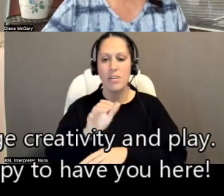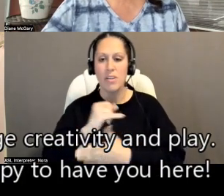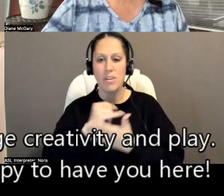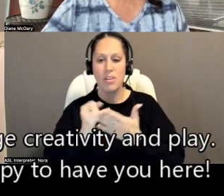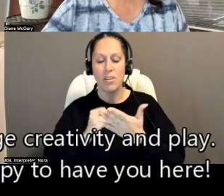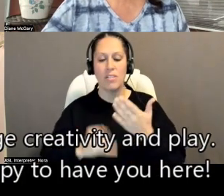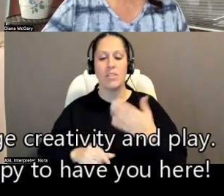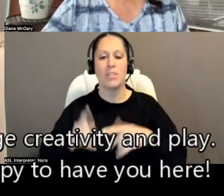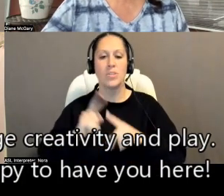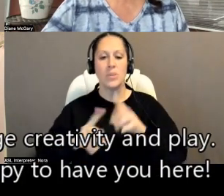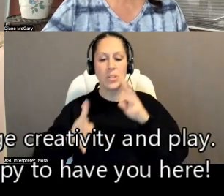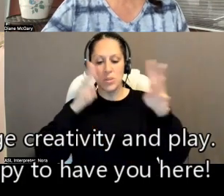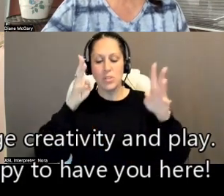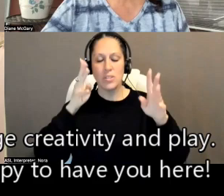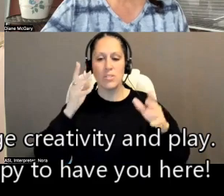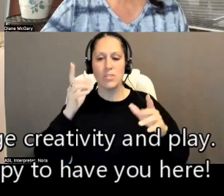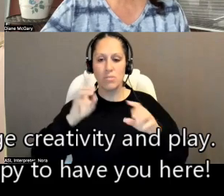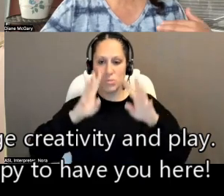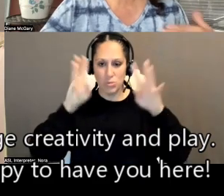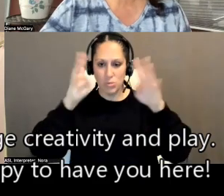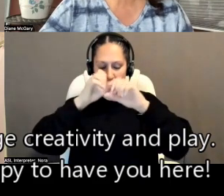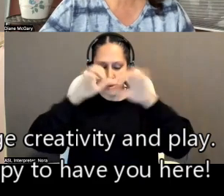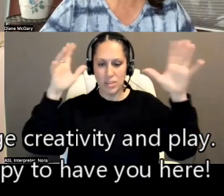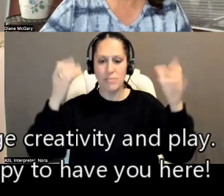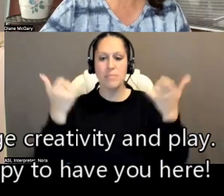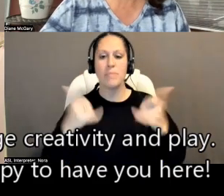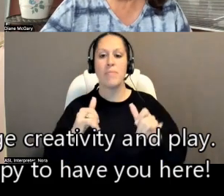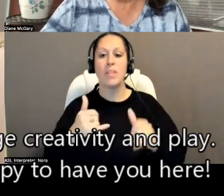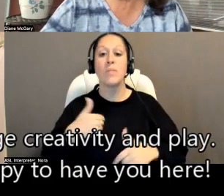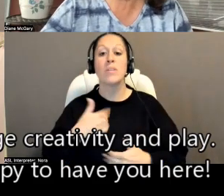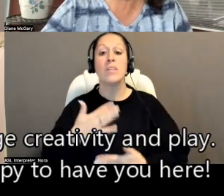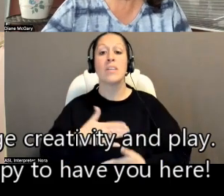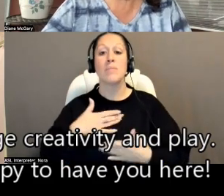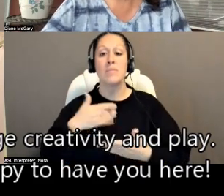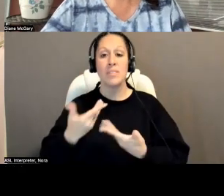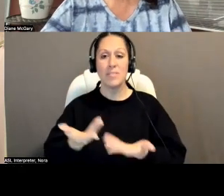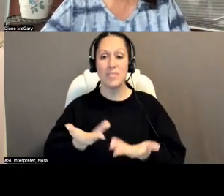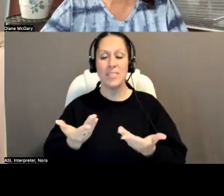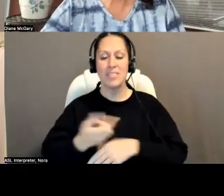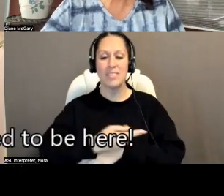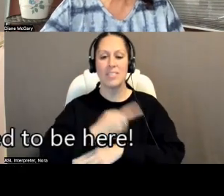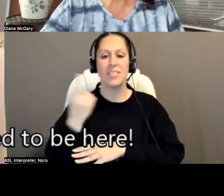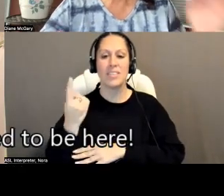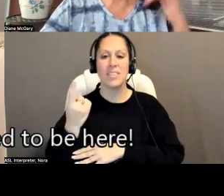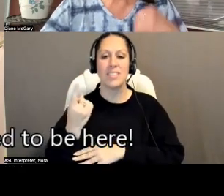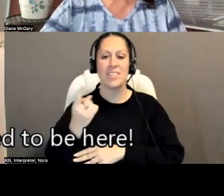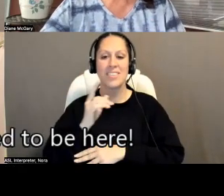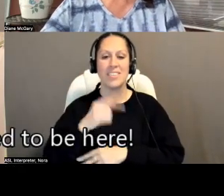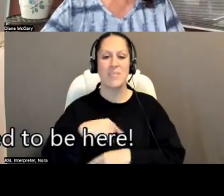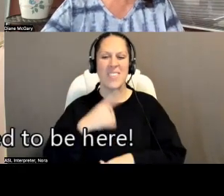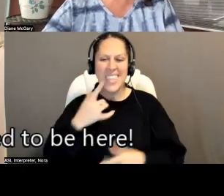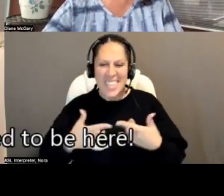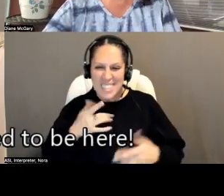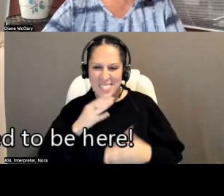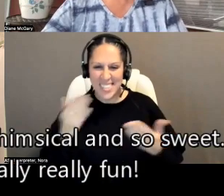creativity and play. Jamie we are so happy to have you here! Really excited to be here! Oh yeah.